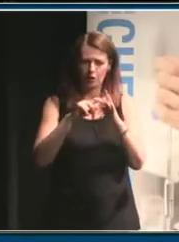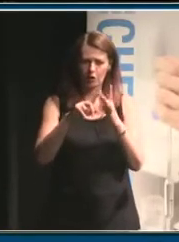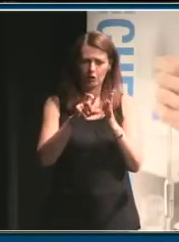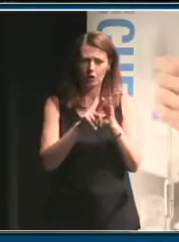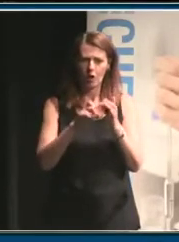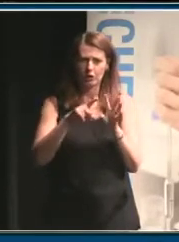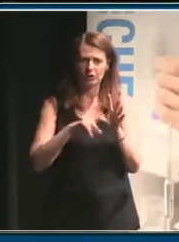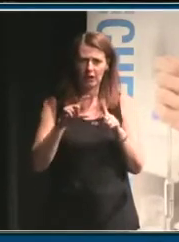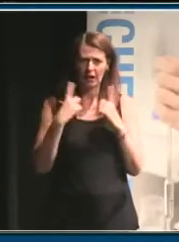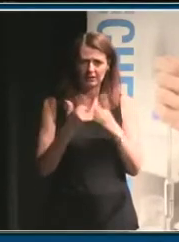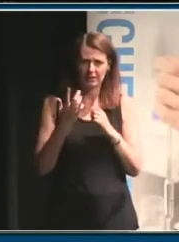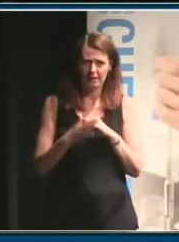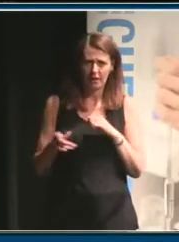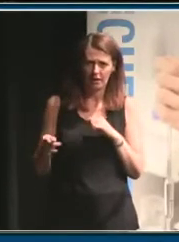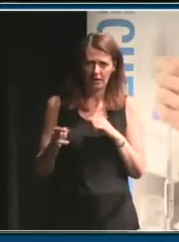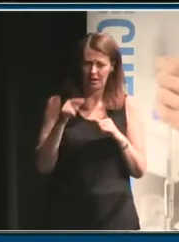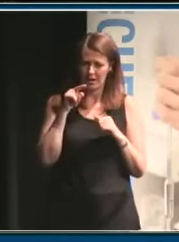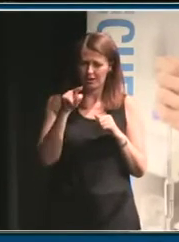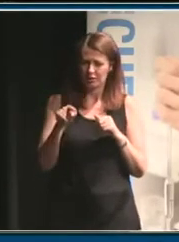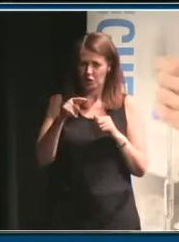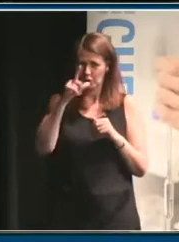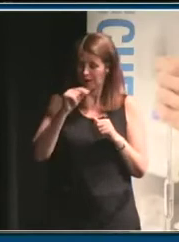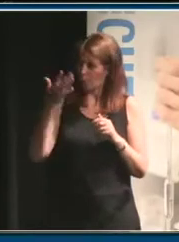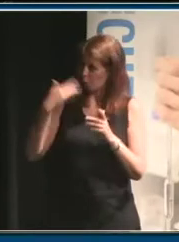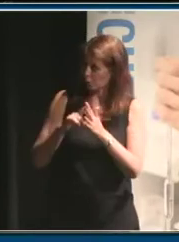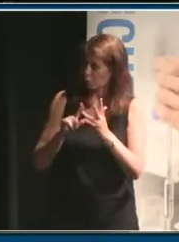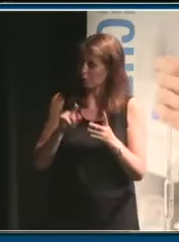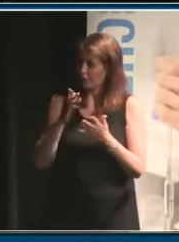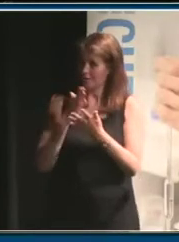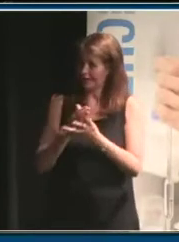a class in environmental mechanisms. You can want to do something really bad but if you